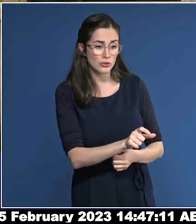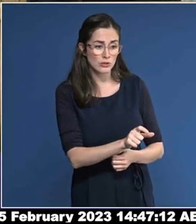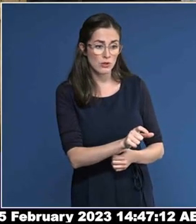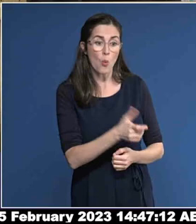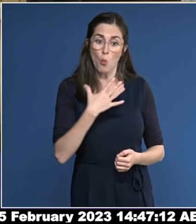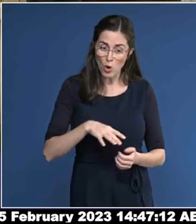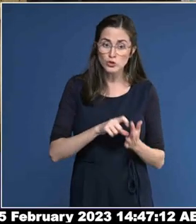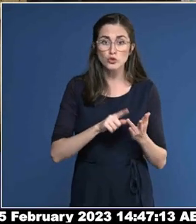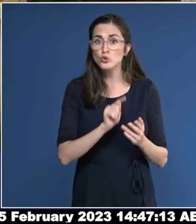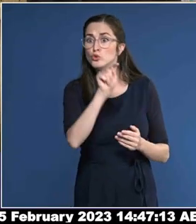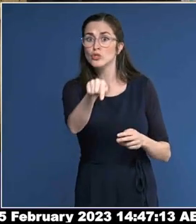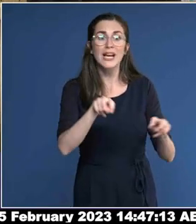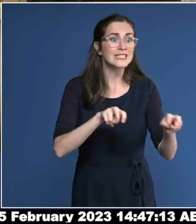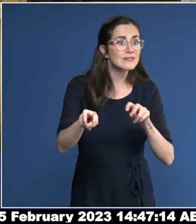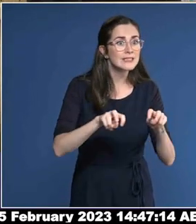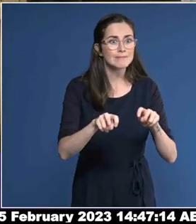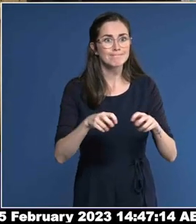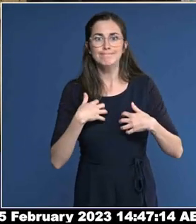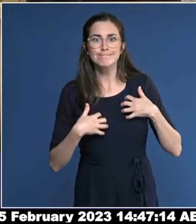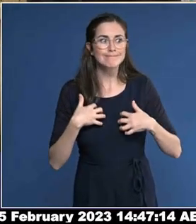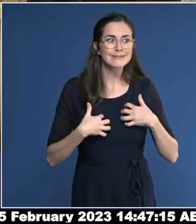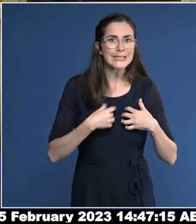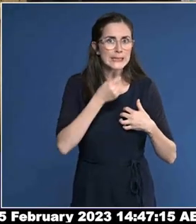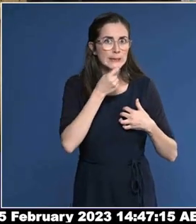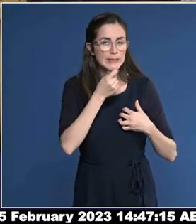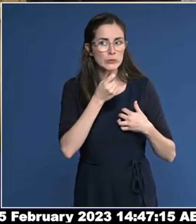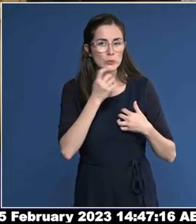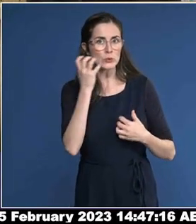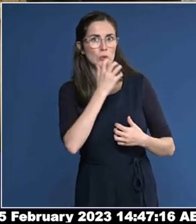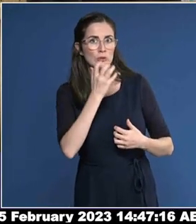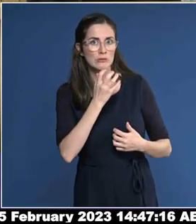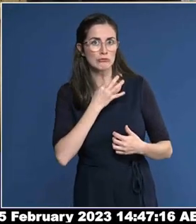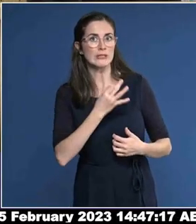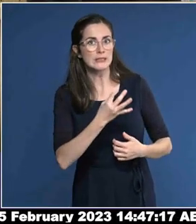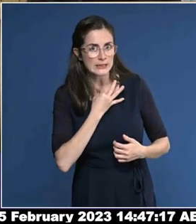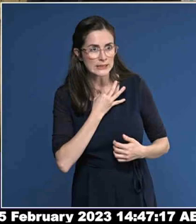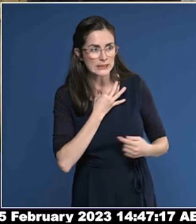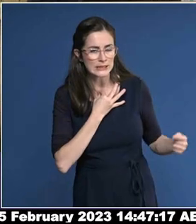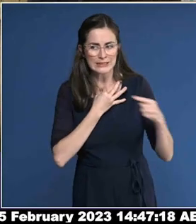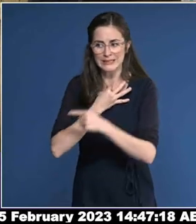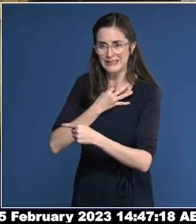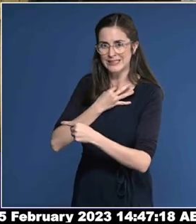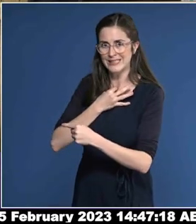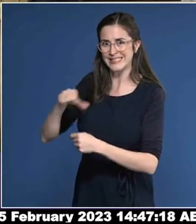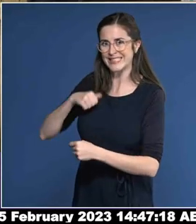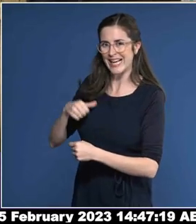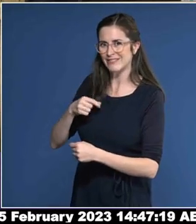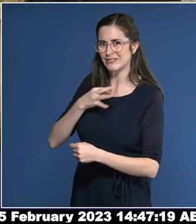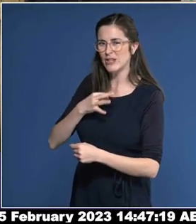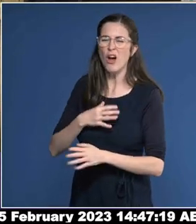able to explore an opportunity that would cause risk to the workers. So I will give you an example. Thank you.